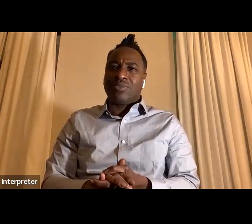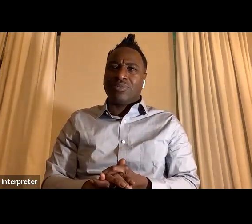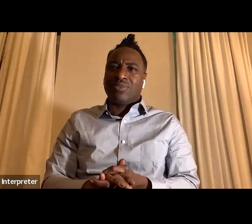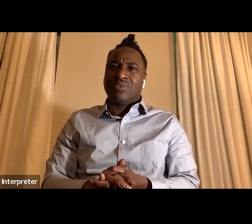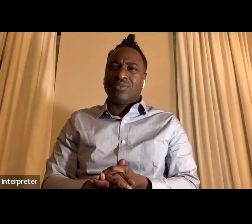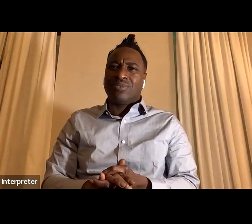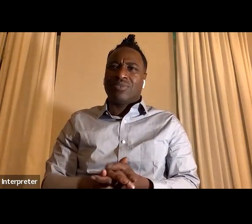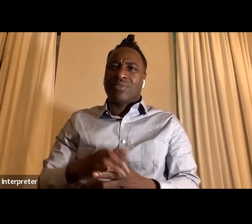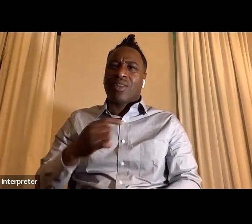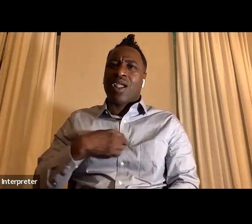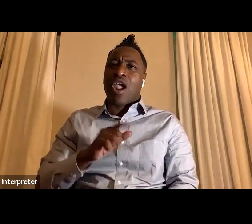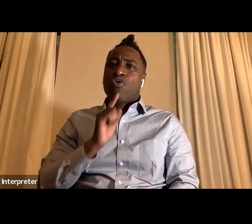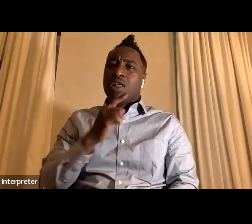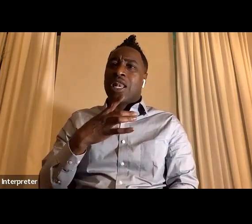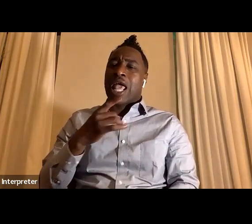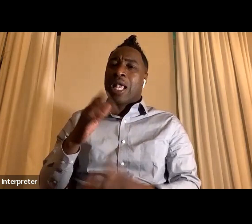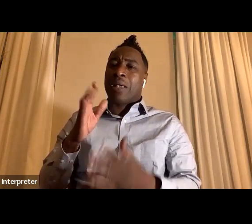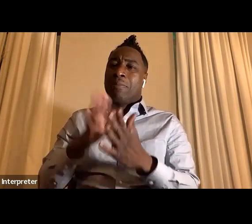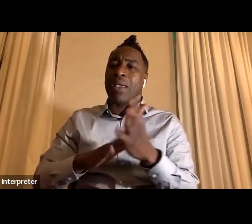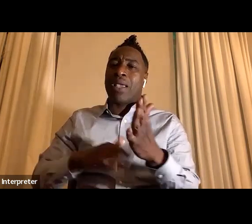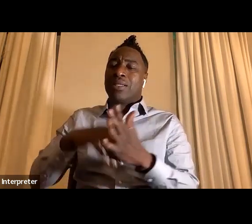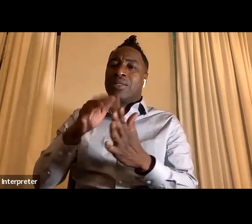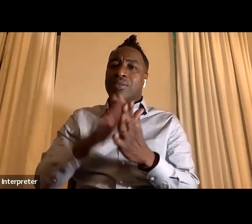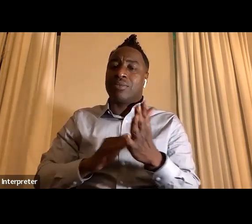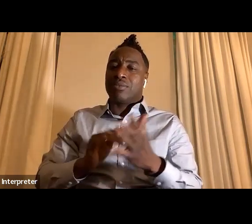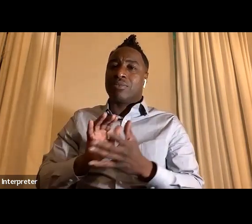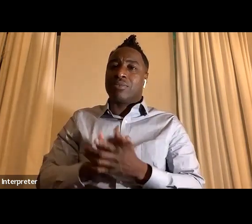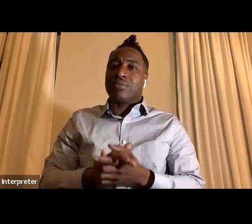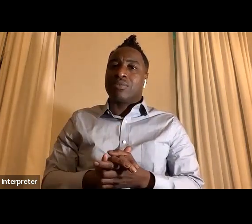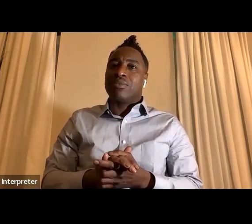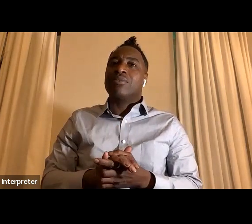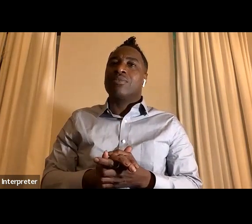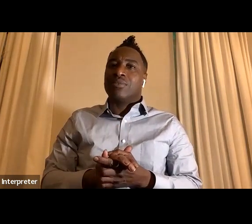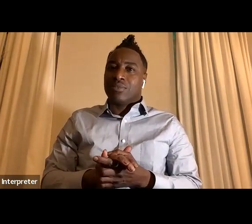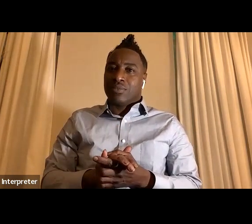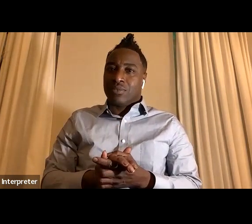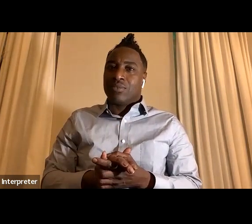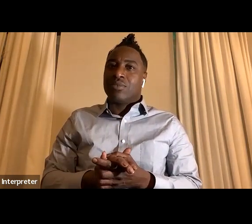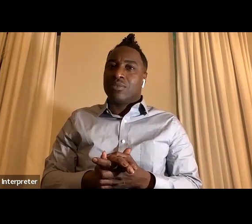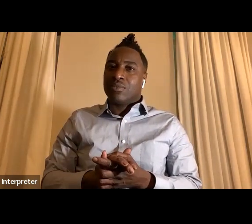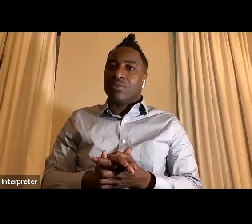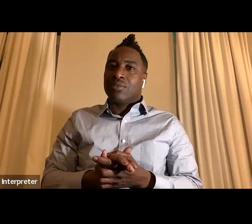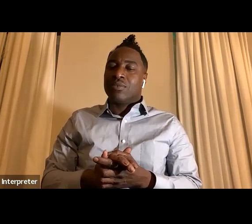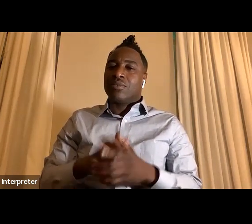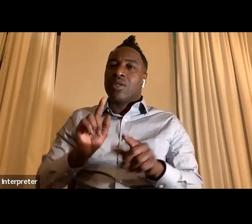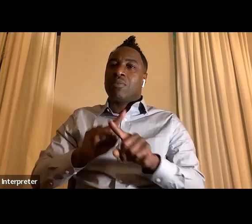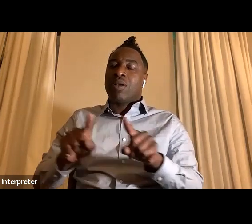I was painting primarily, but then I just kind of kept going bigger with two canvases and then they got really